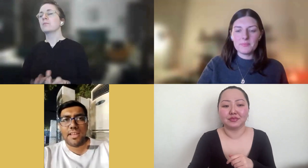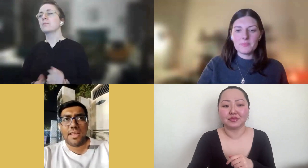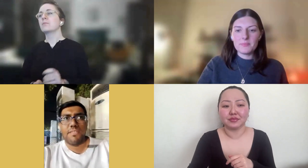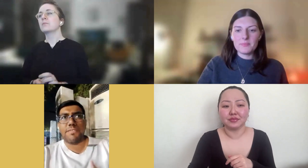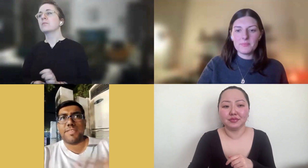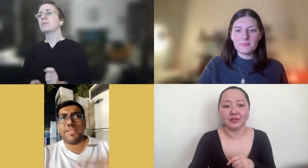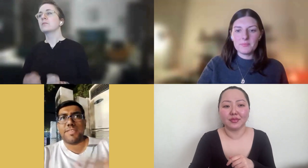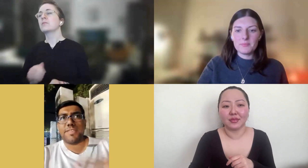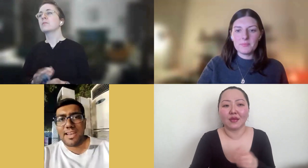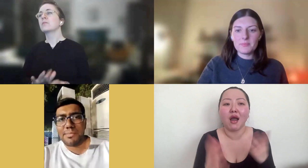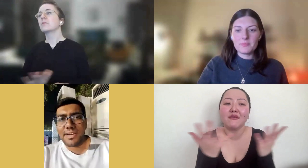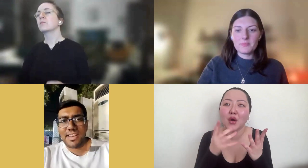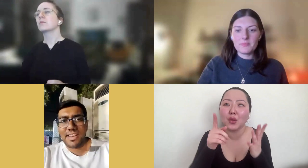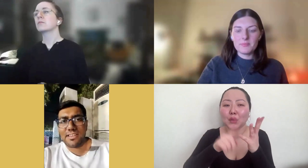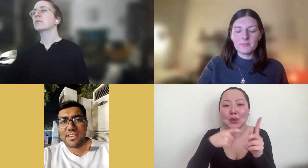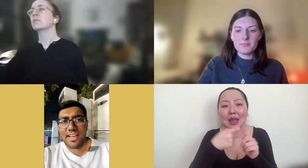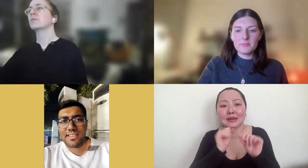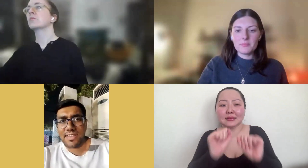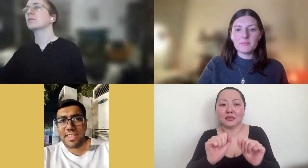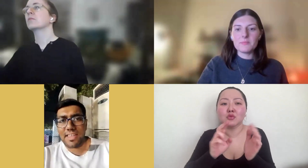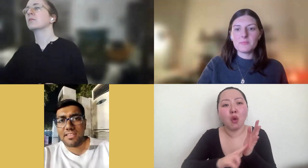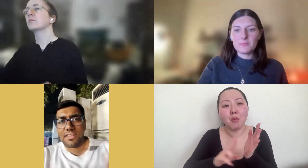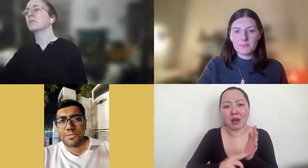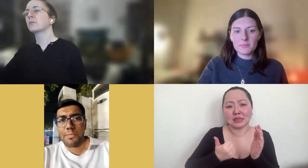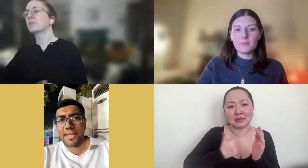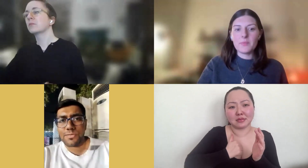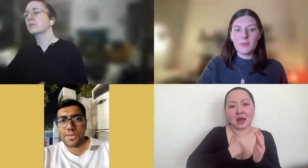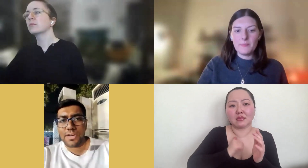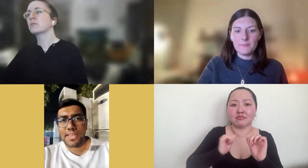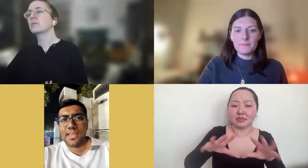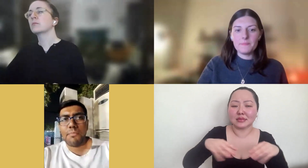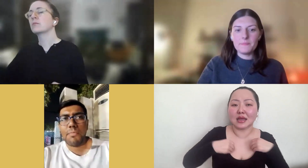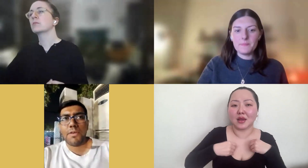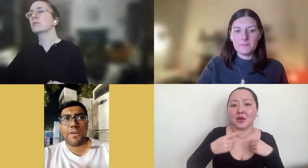and they have seen it in Unlimited and other grants where these formats were there. But